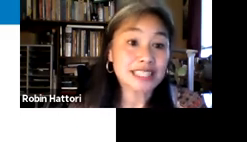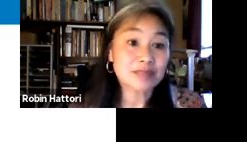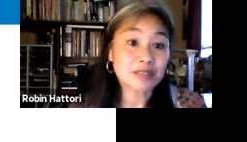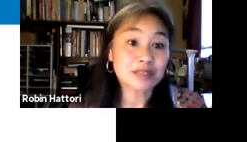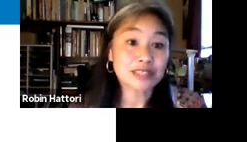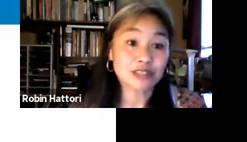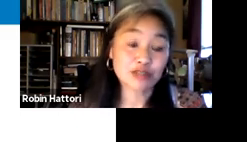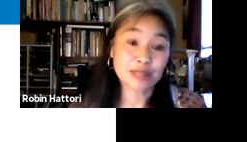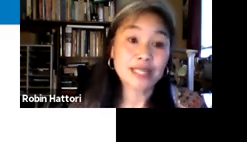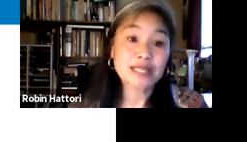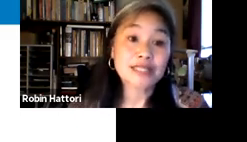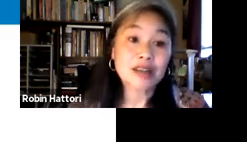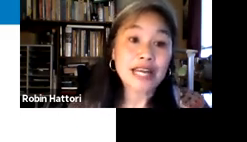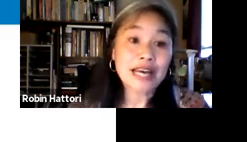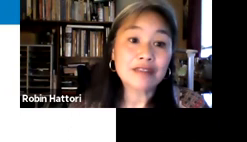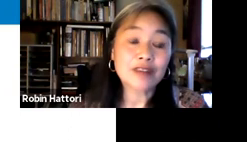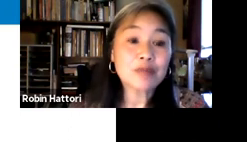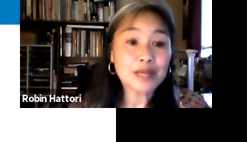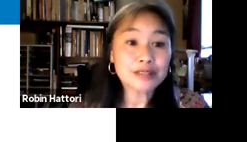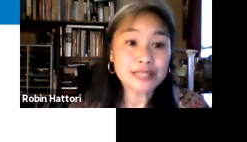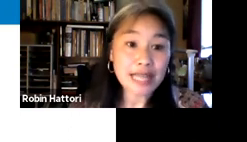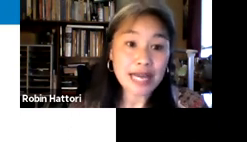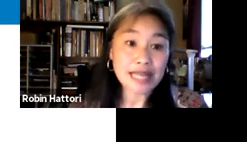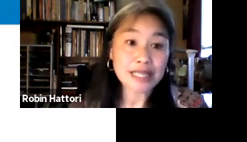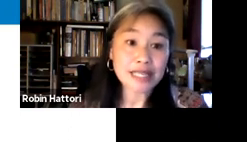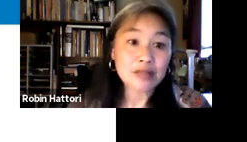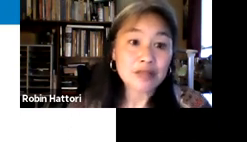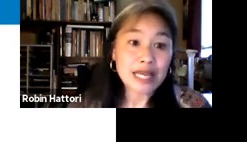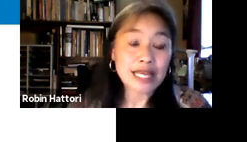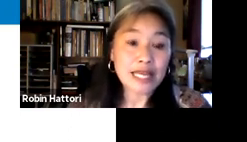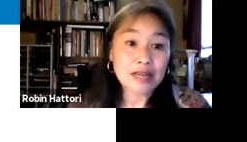so sad and solemn in that picture, while she was in the